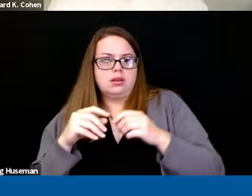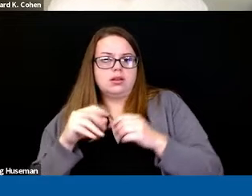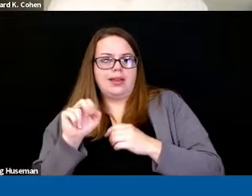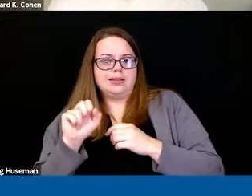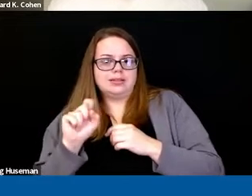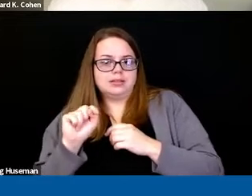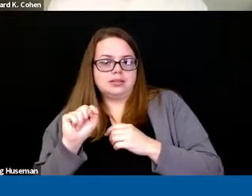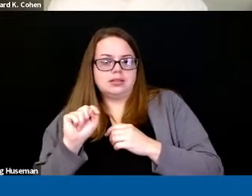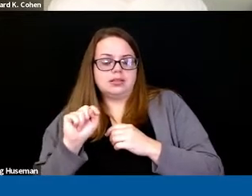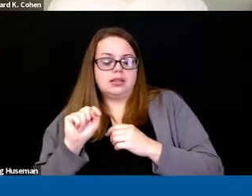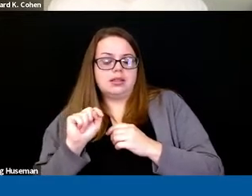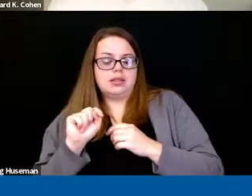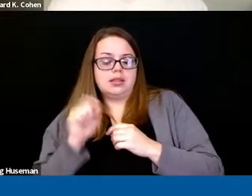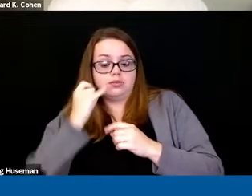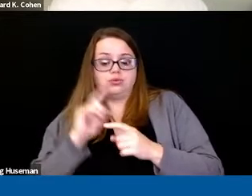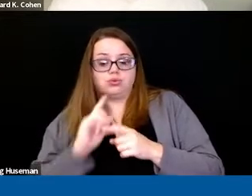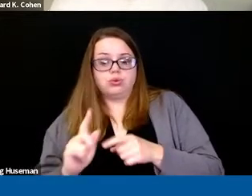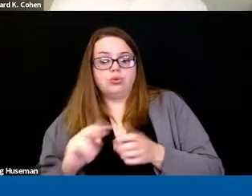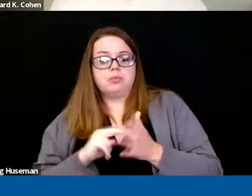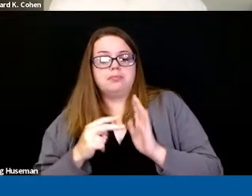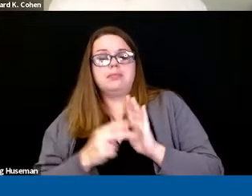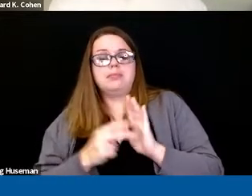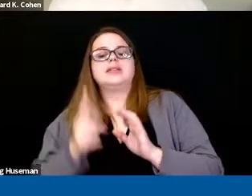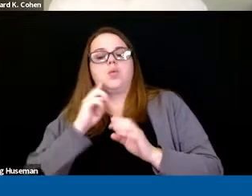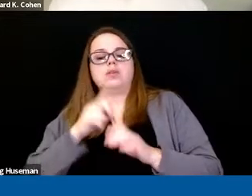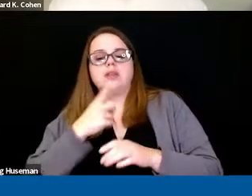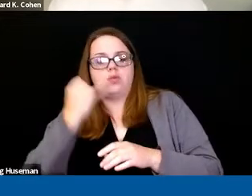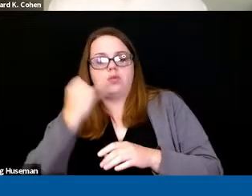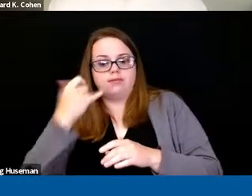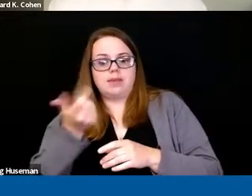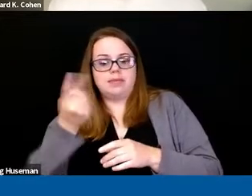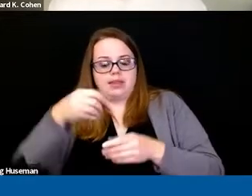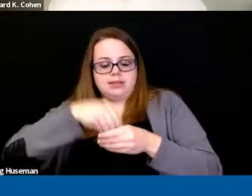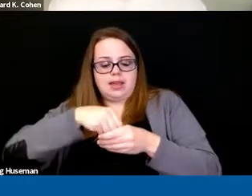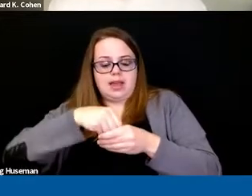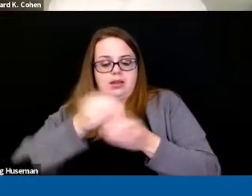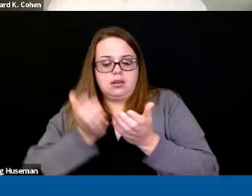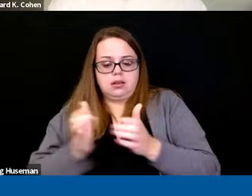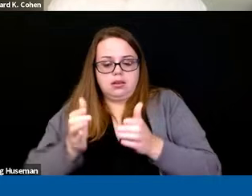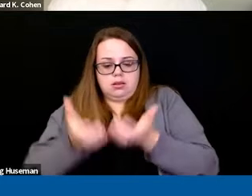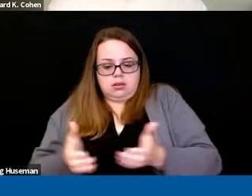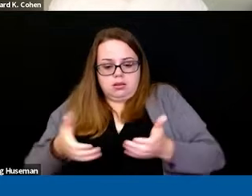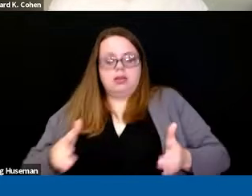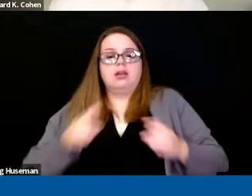that content inside of this is stripped of any semantics. So if you nested links inside of a button or headings like I recently did,